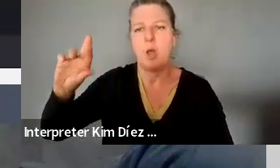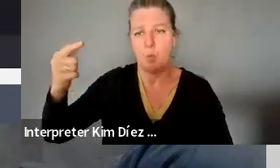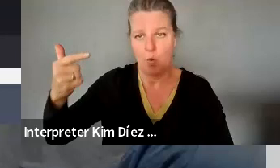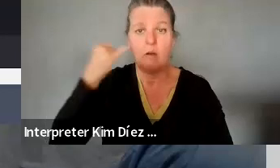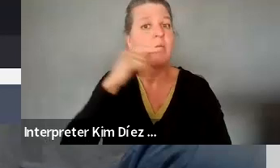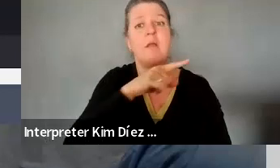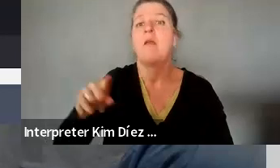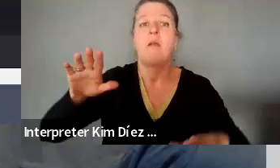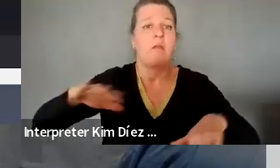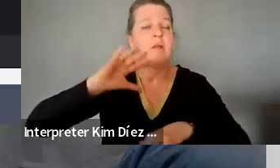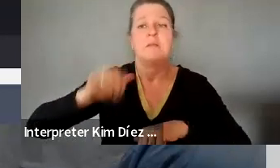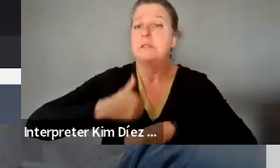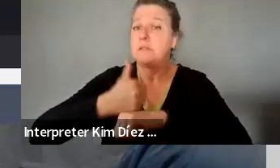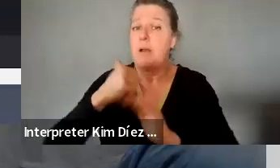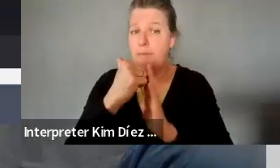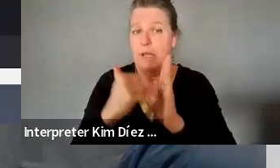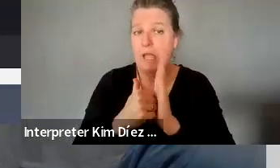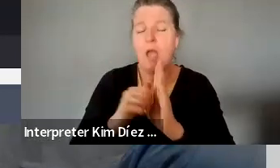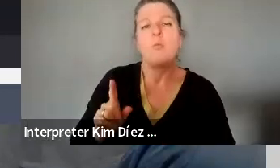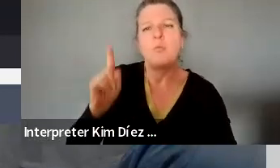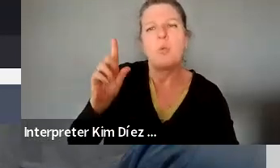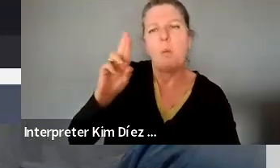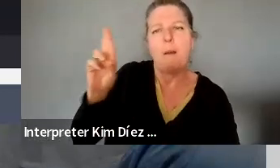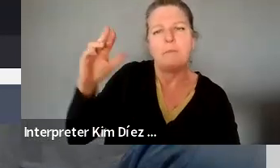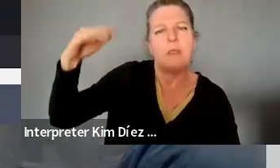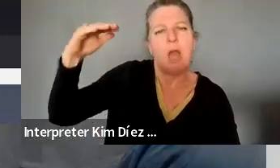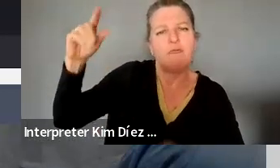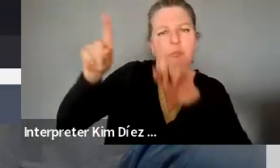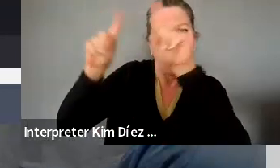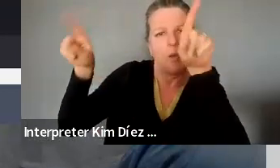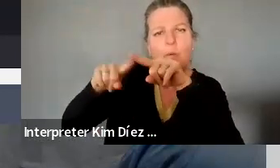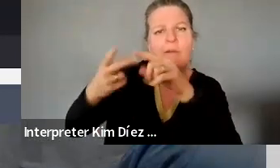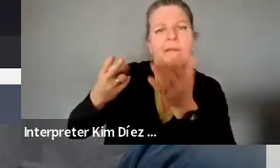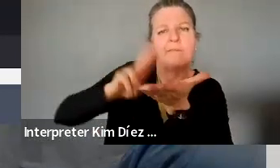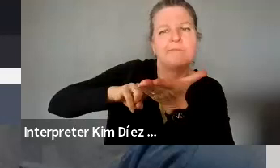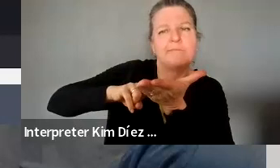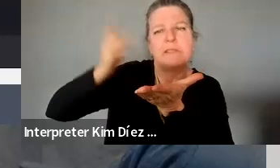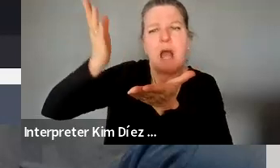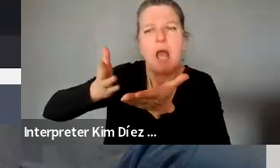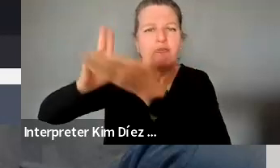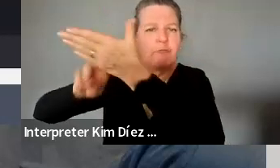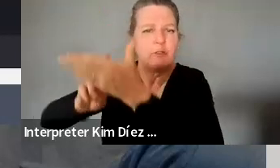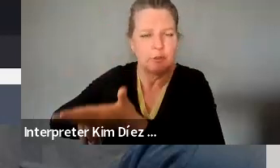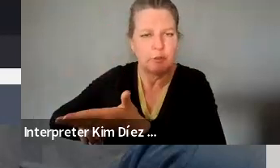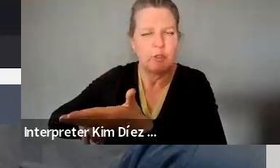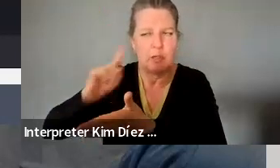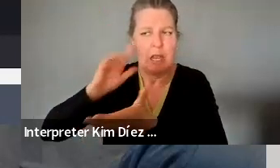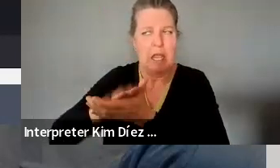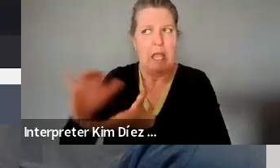you'll just go up here to the upper right corner to where it says Sign In/Register. I believe we also have a guide on that if you haven't done so already.